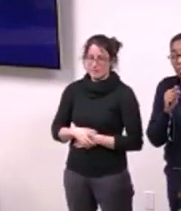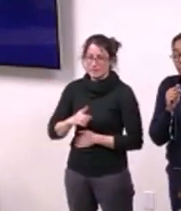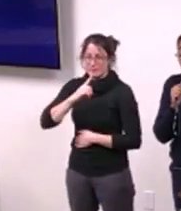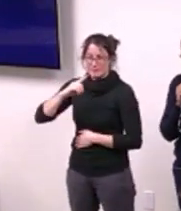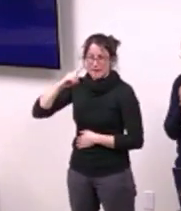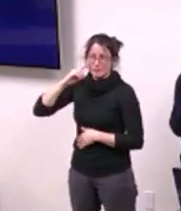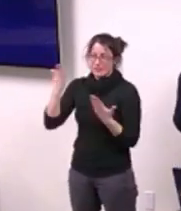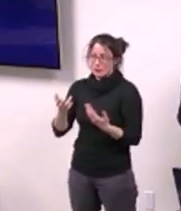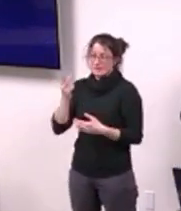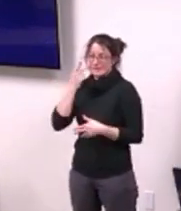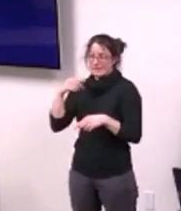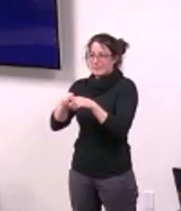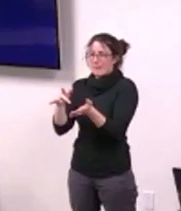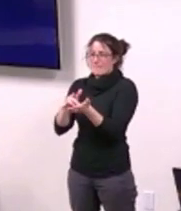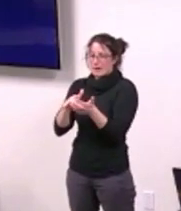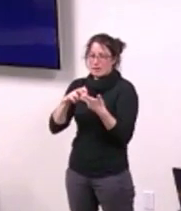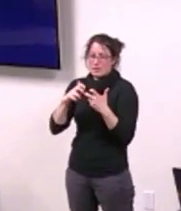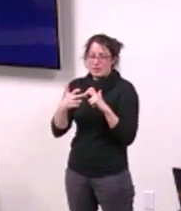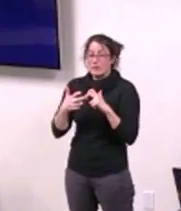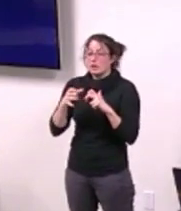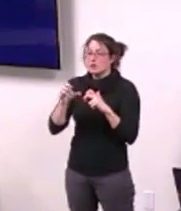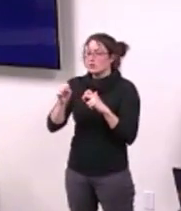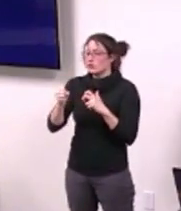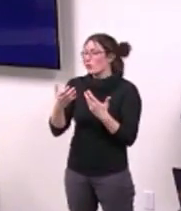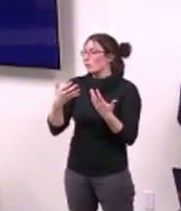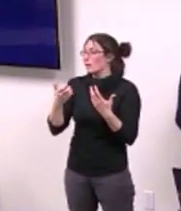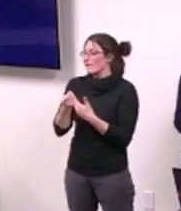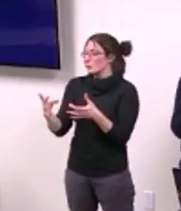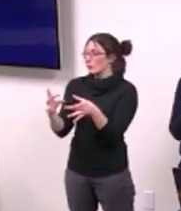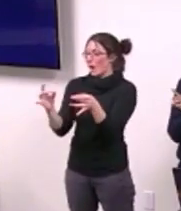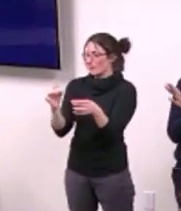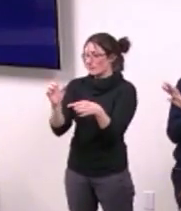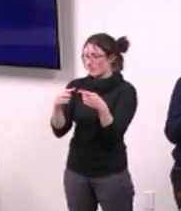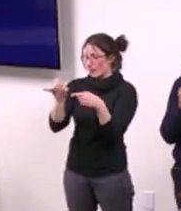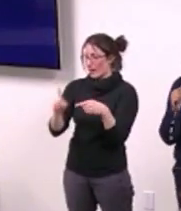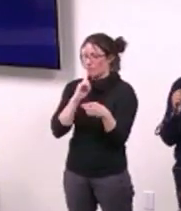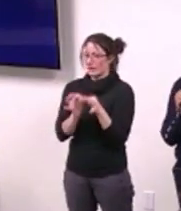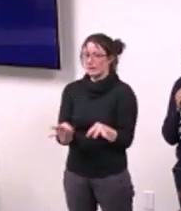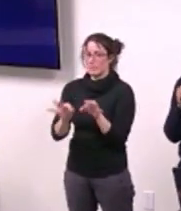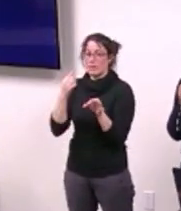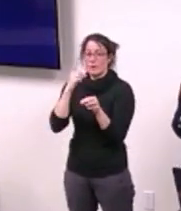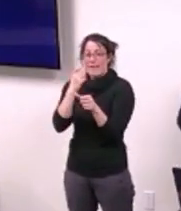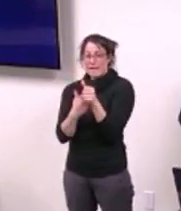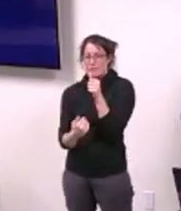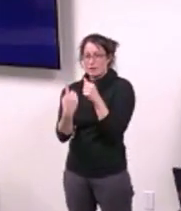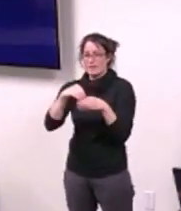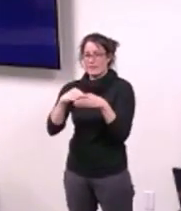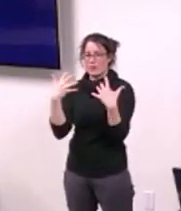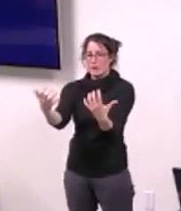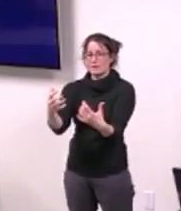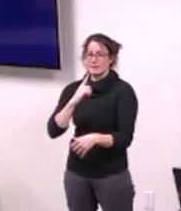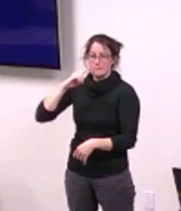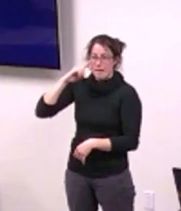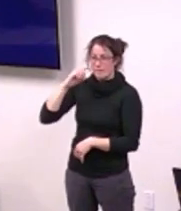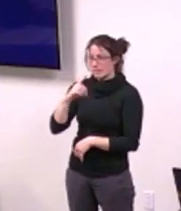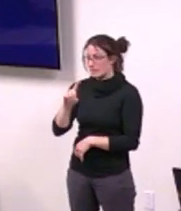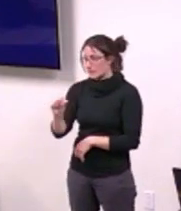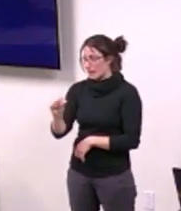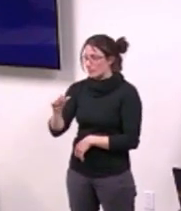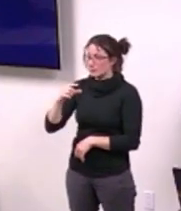So there's a couple of things. And this is really important for everyone in the audience, deaf, disabled, hearing. Not disability.